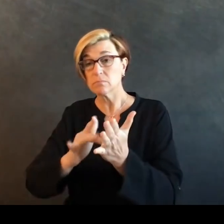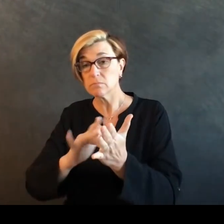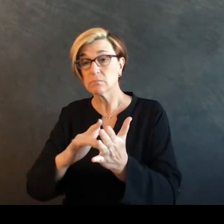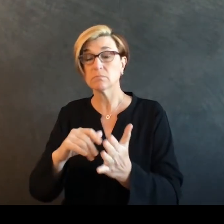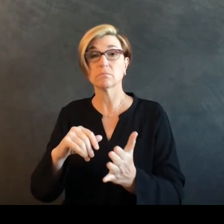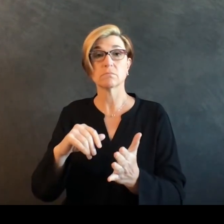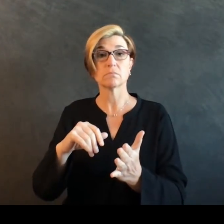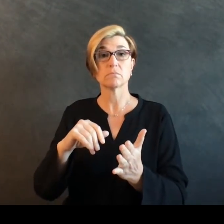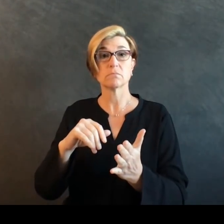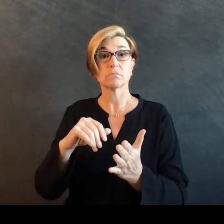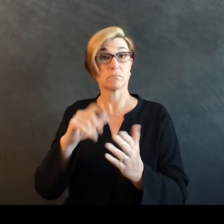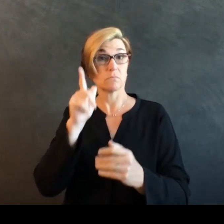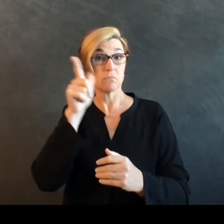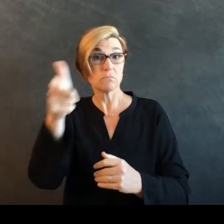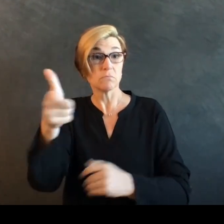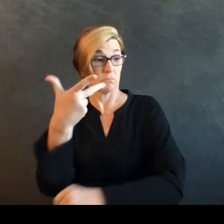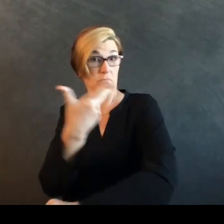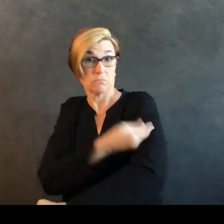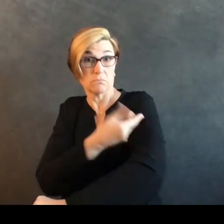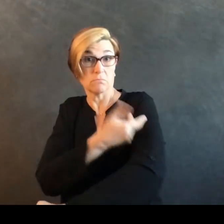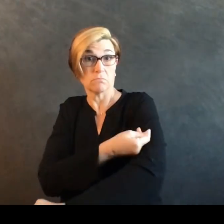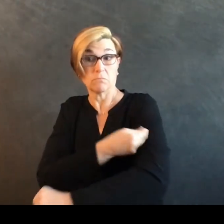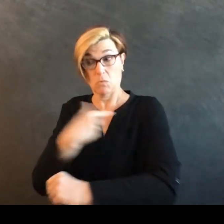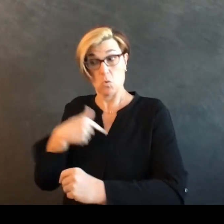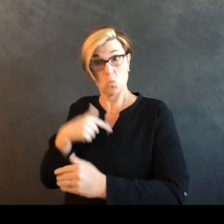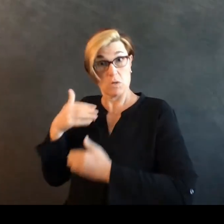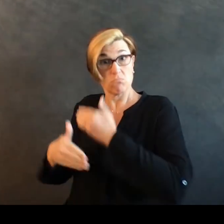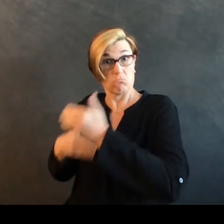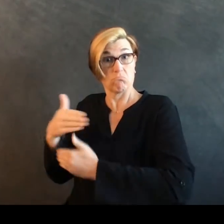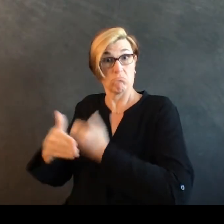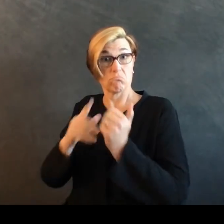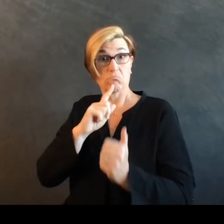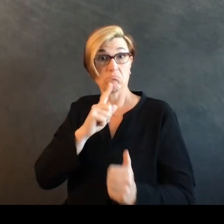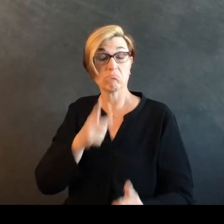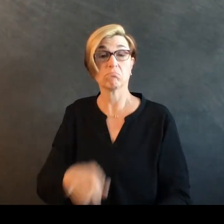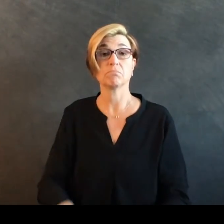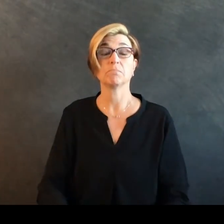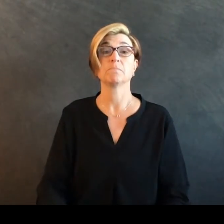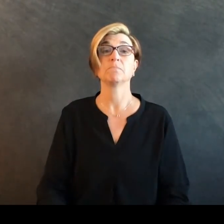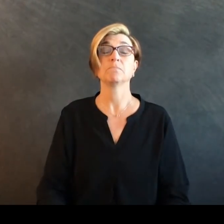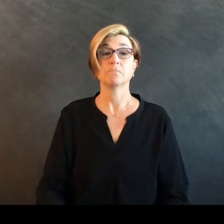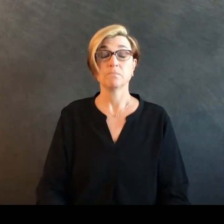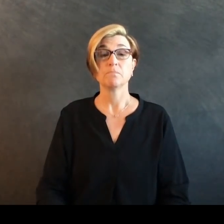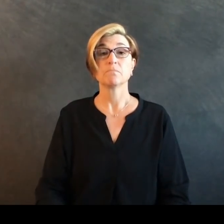I think medically a lot of progress at the same time we're also racing to get